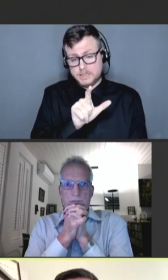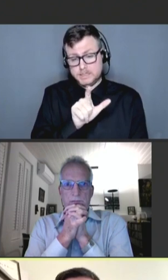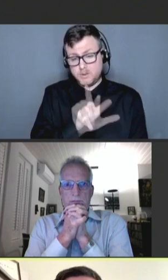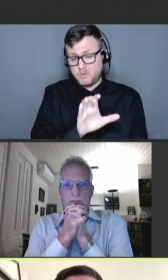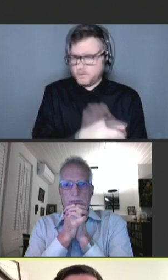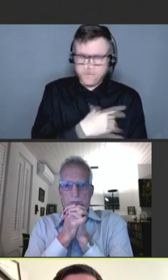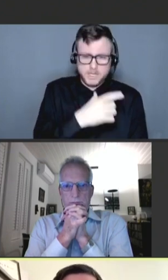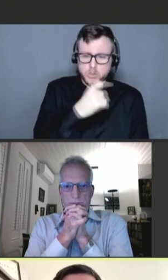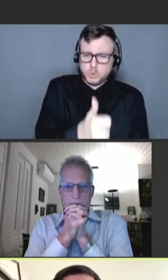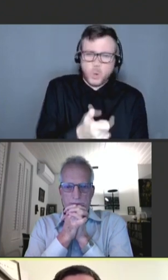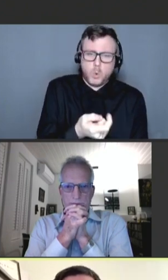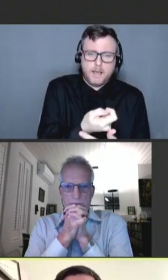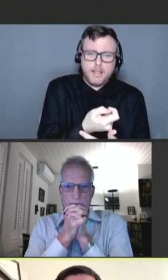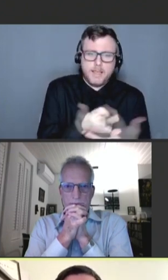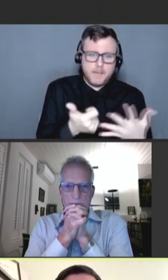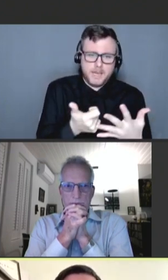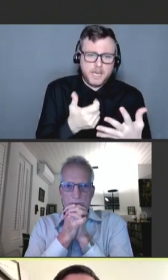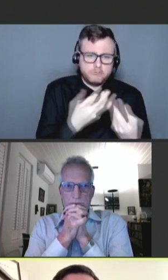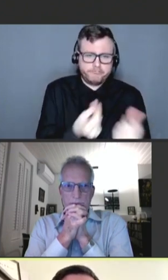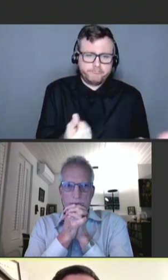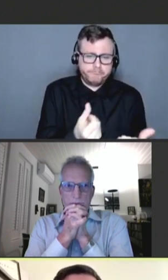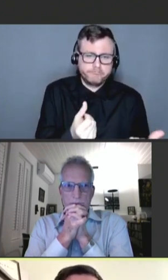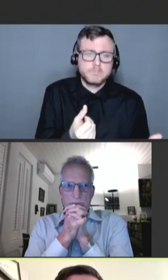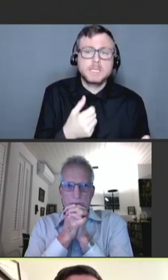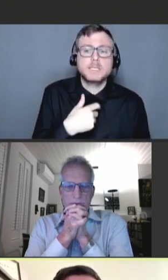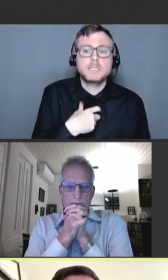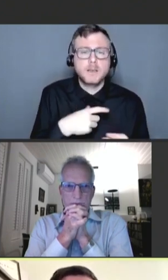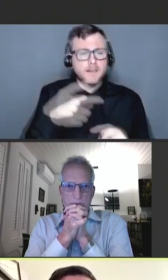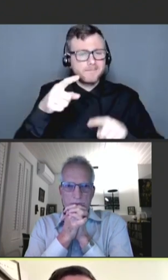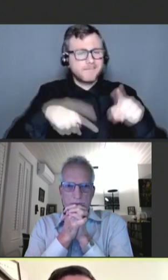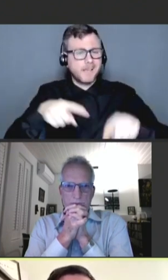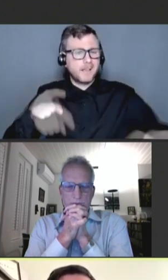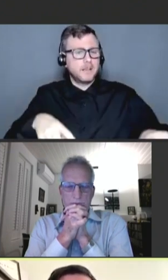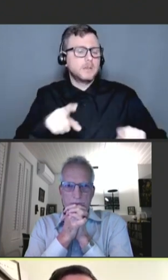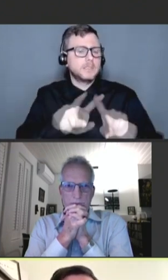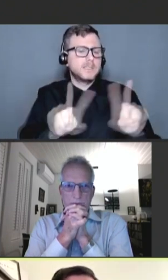the risk of Long-COVID. Risk reduction is variable for different organs. Next slide, please.